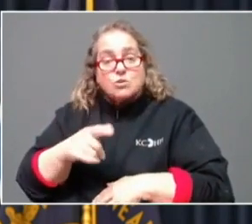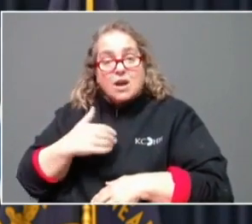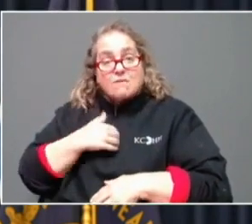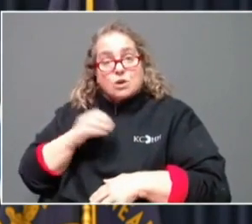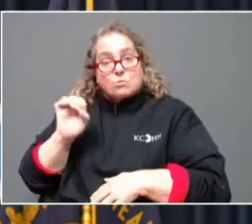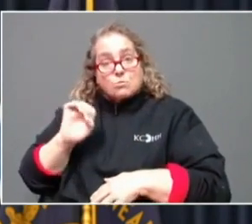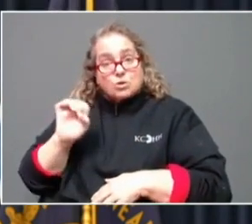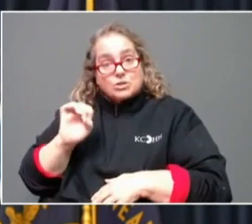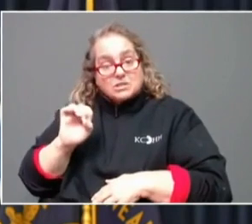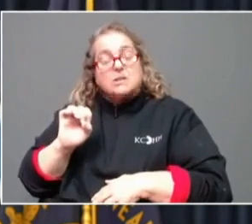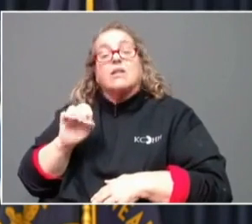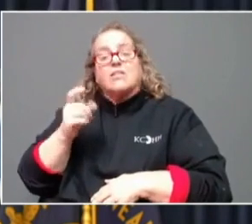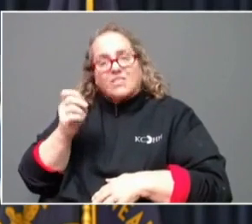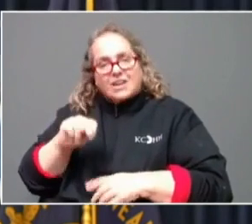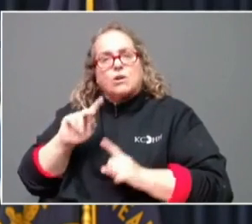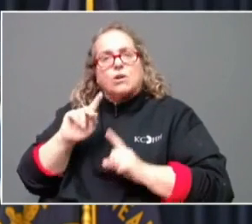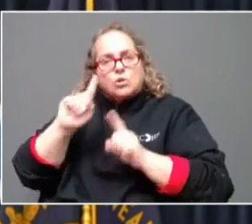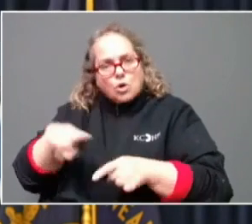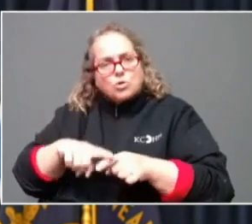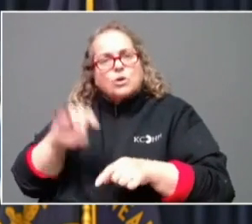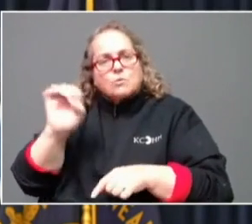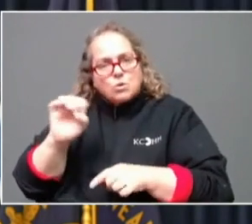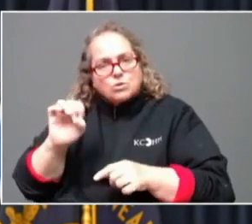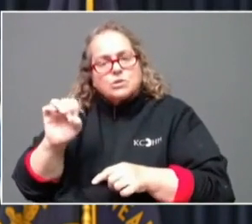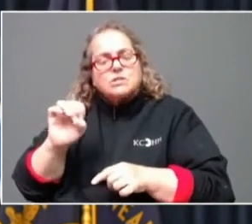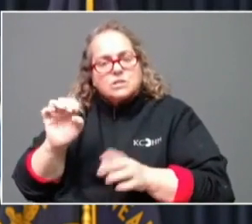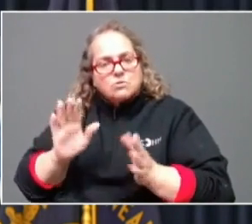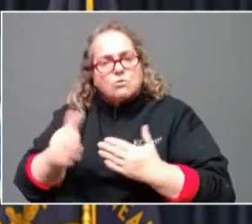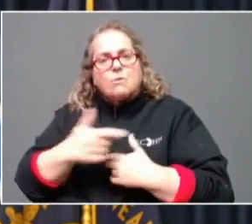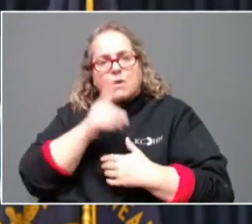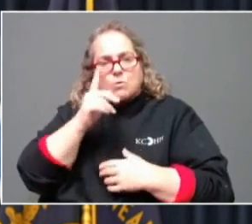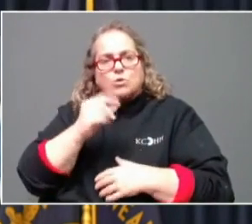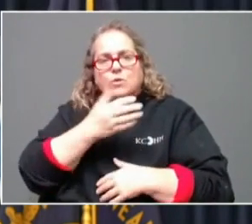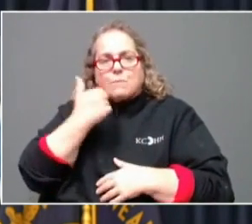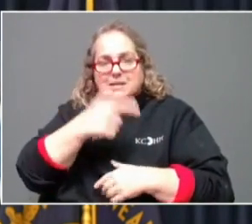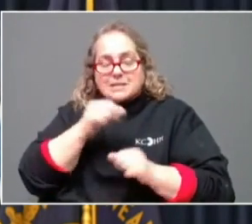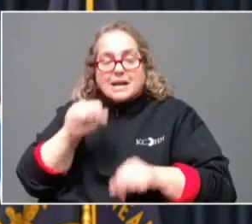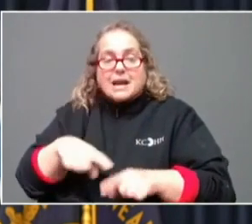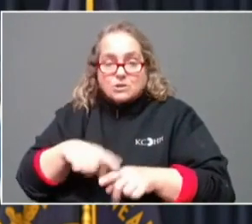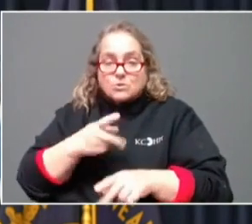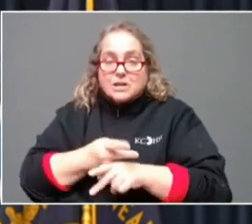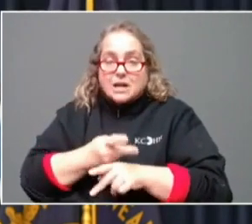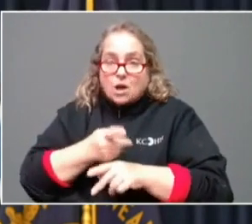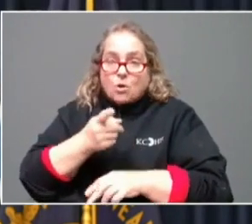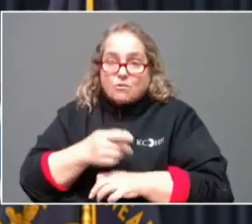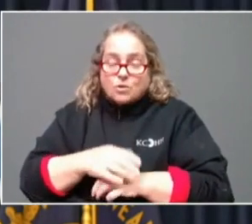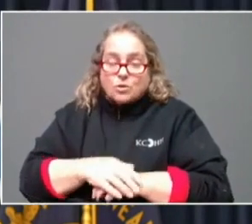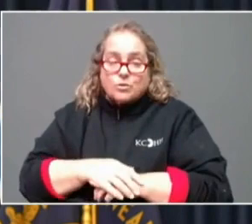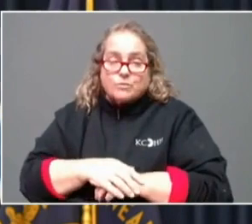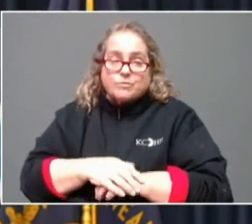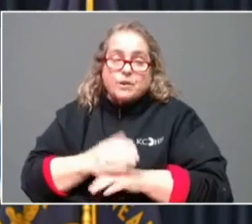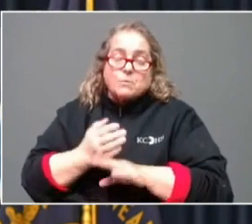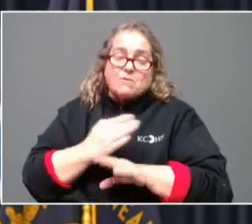department and they'll do the best they can to take care of you. Um, before I talk about the future outlook, I'm going to give just a little verbal